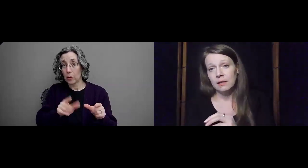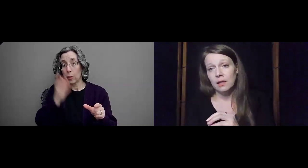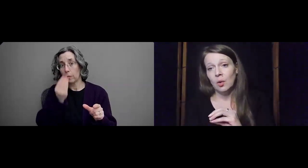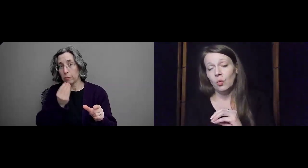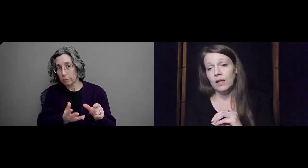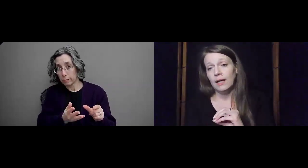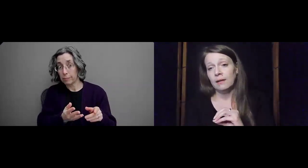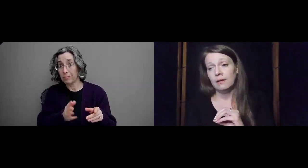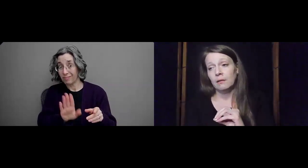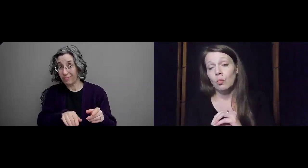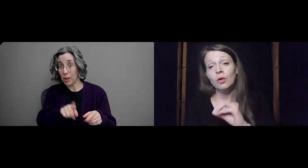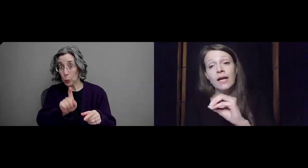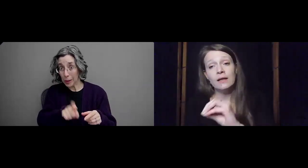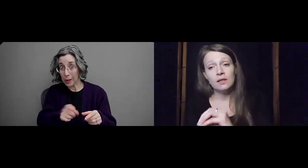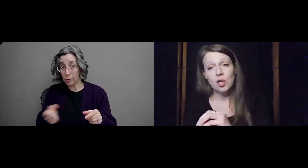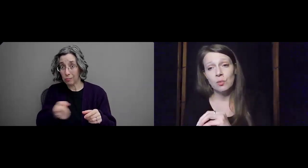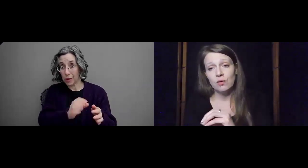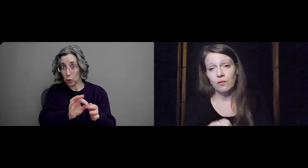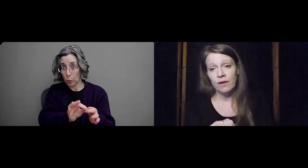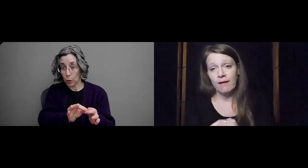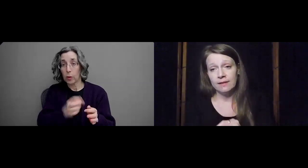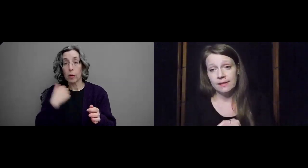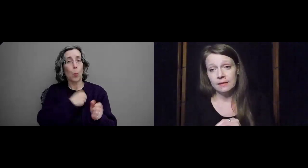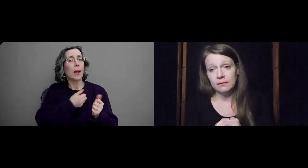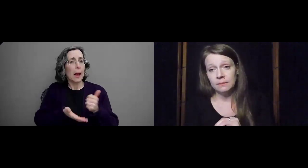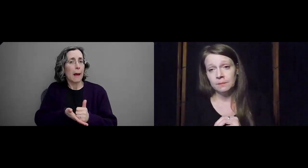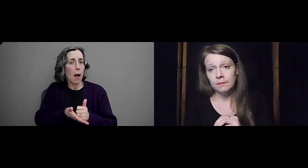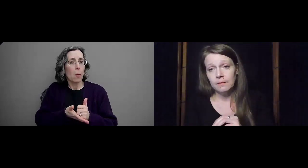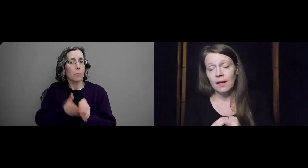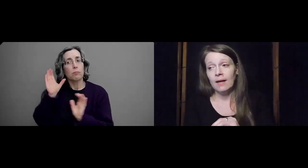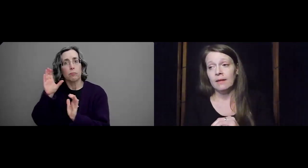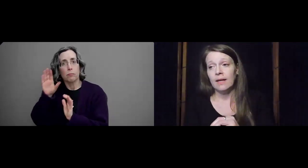that particular DMV location know that an interpreter is